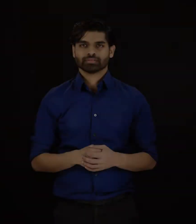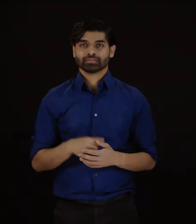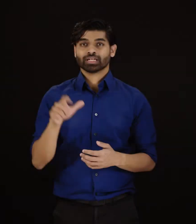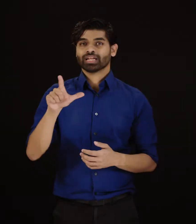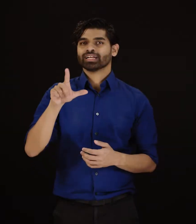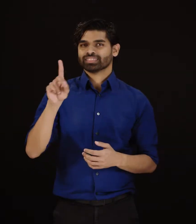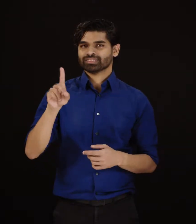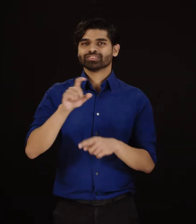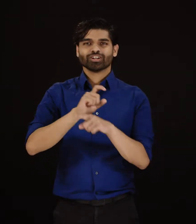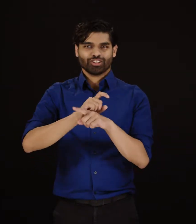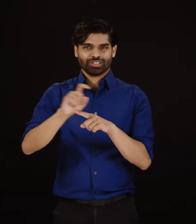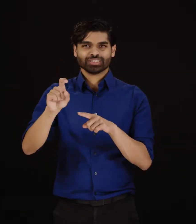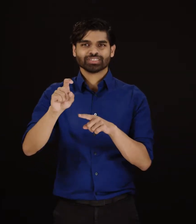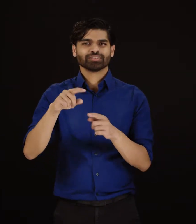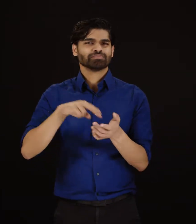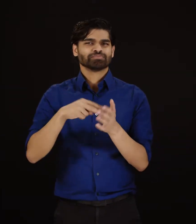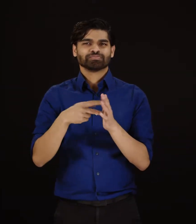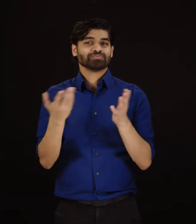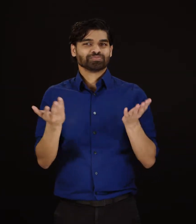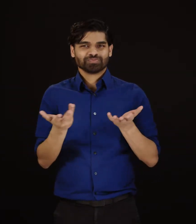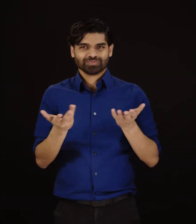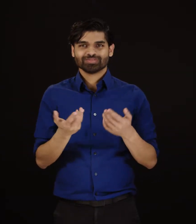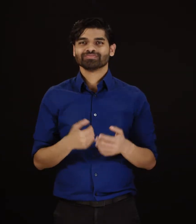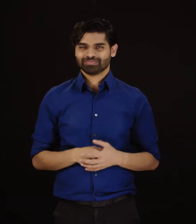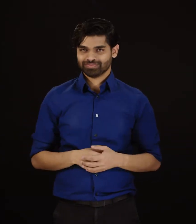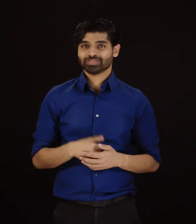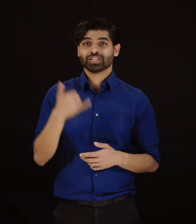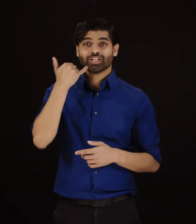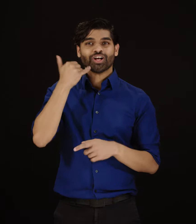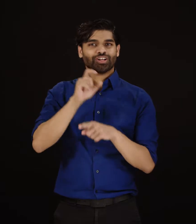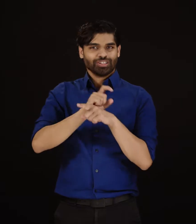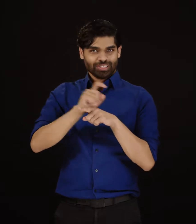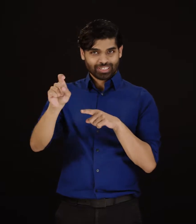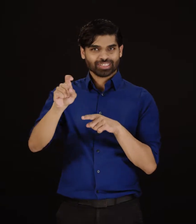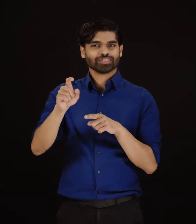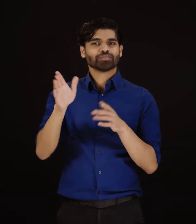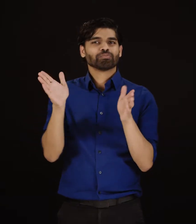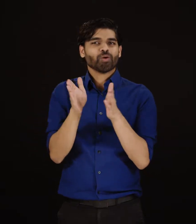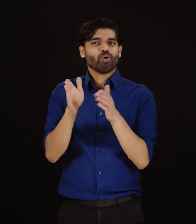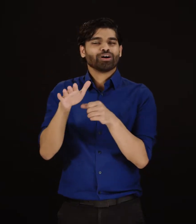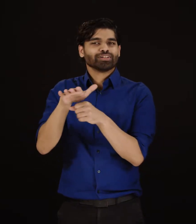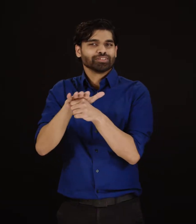A Long Distance call is a telephone call made to a location outside a defined